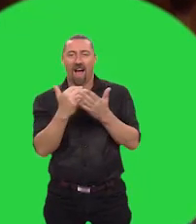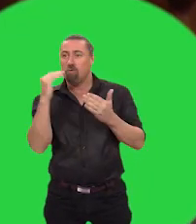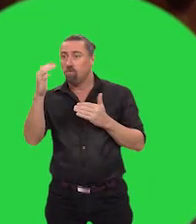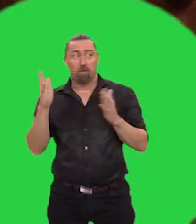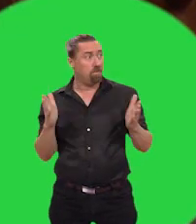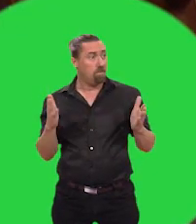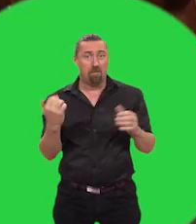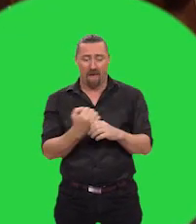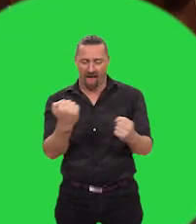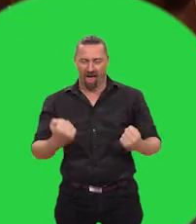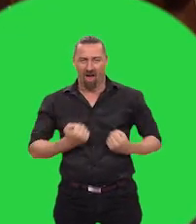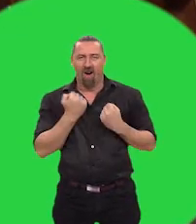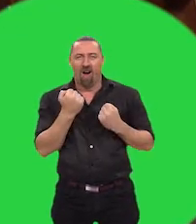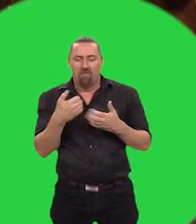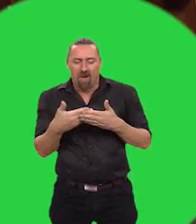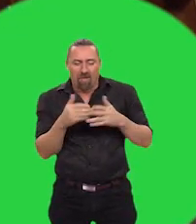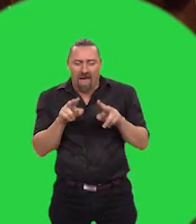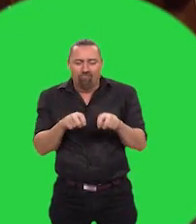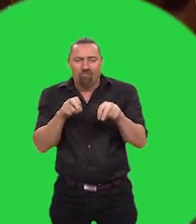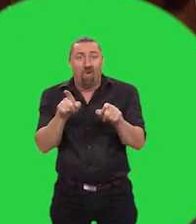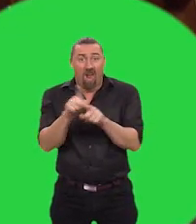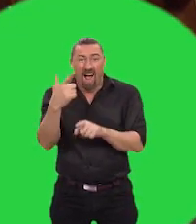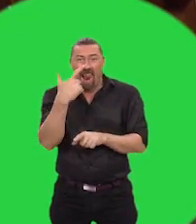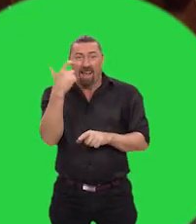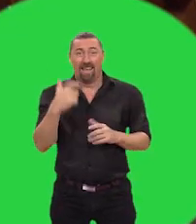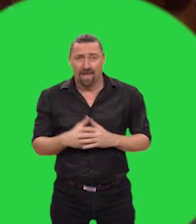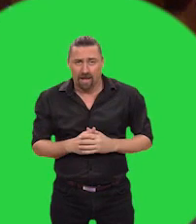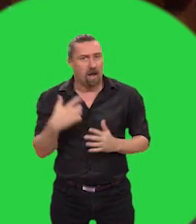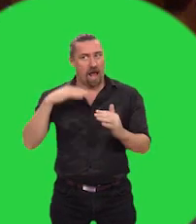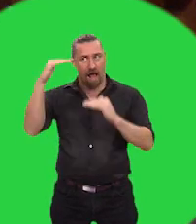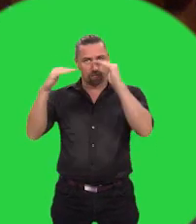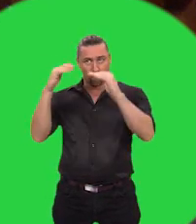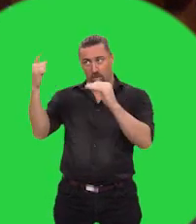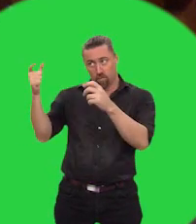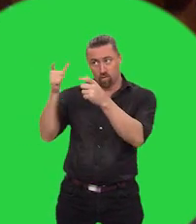to make our own little kangaroo, one just like Lucky. Now you'll need an adult around to supervise.